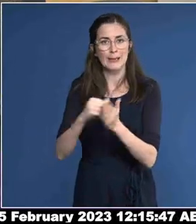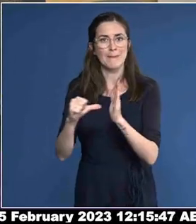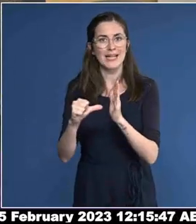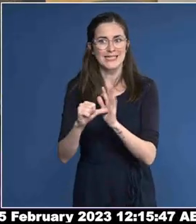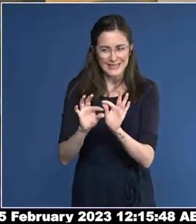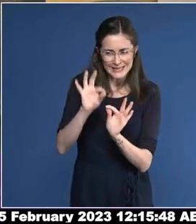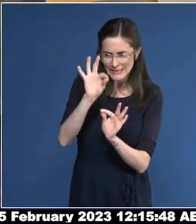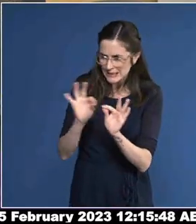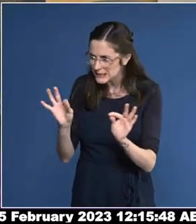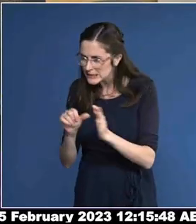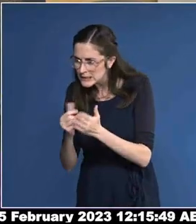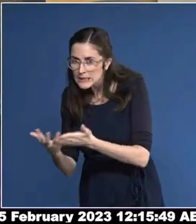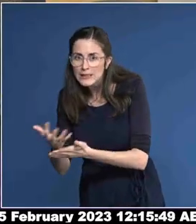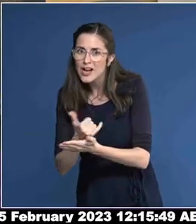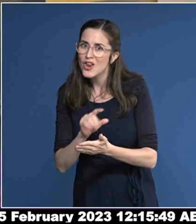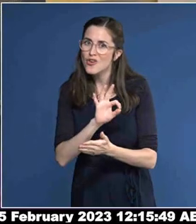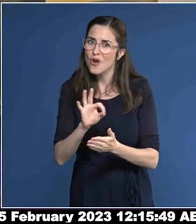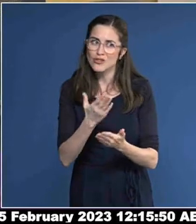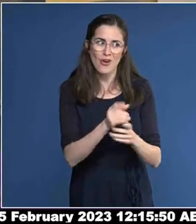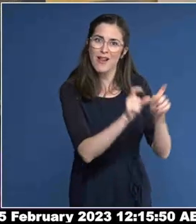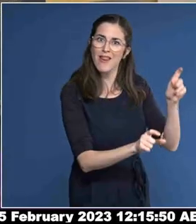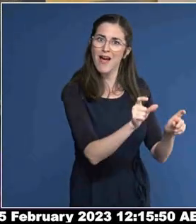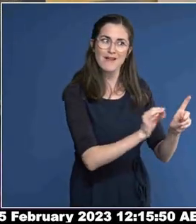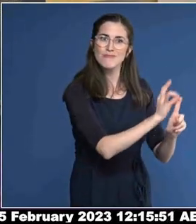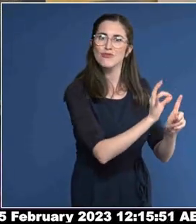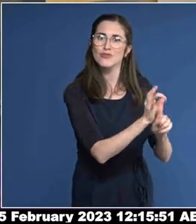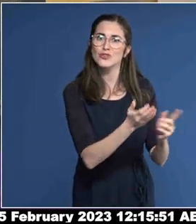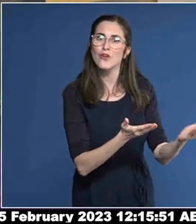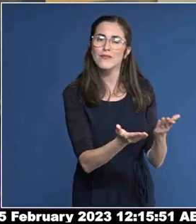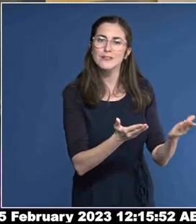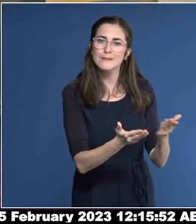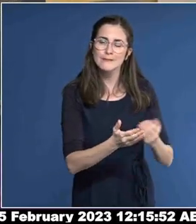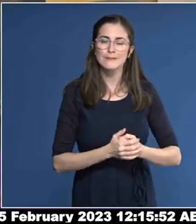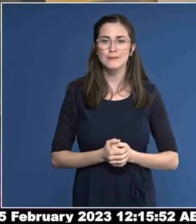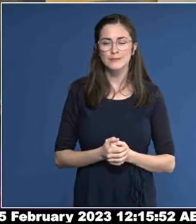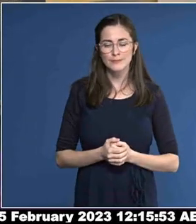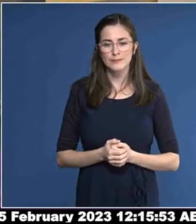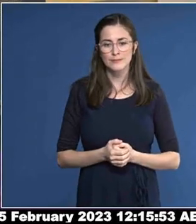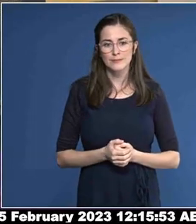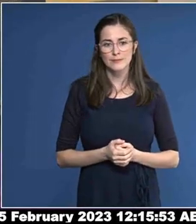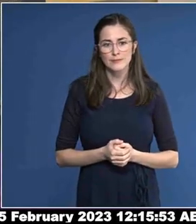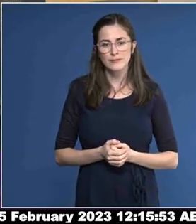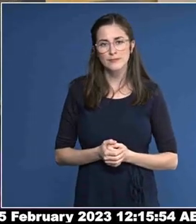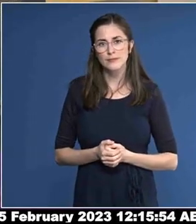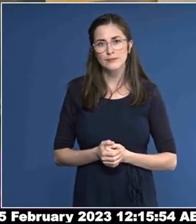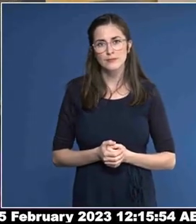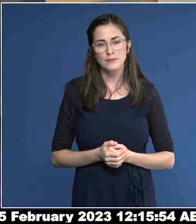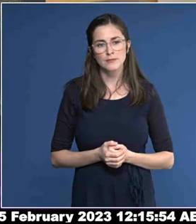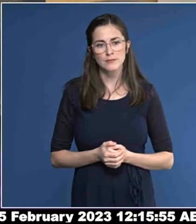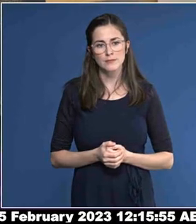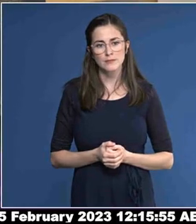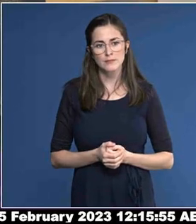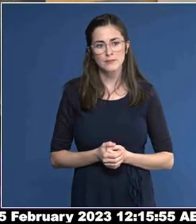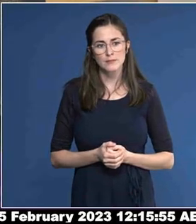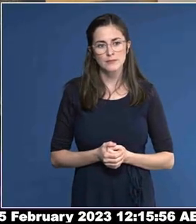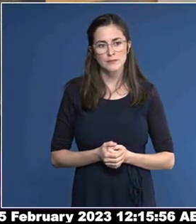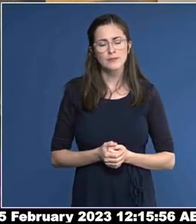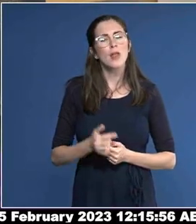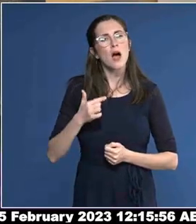In terms of the finding, what's occurred in terms of a focus around